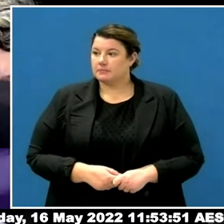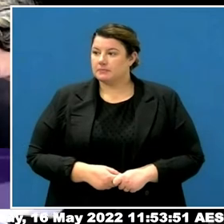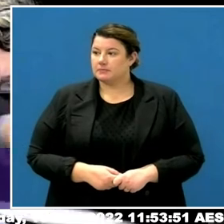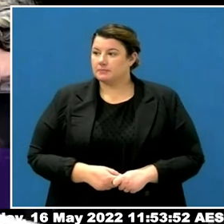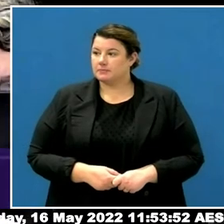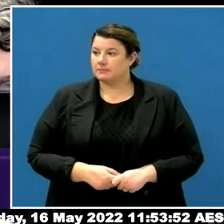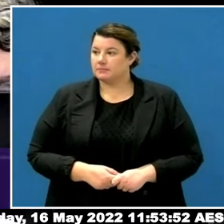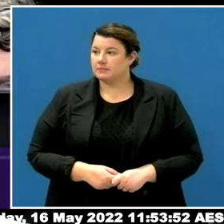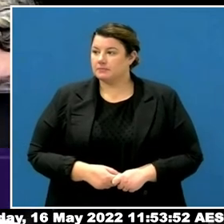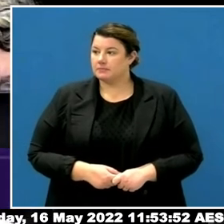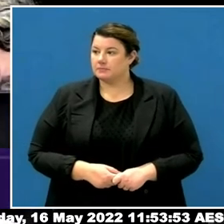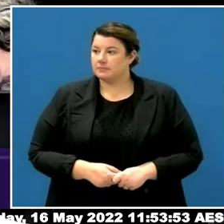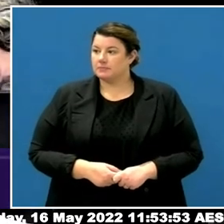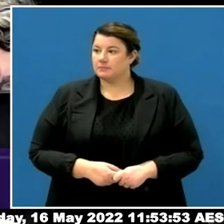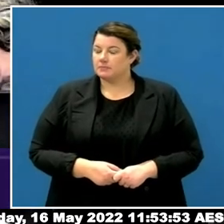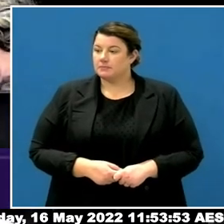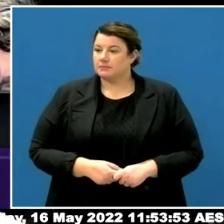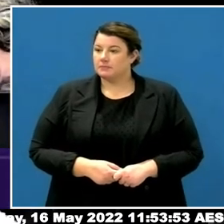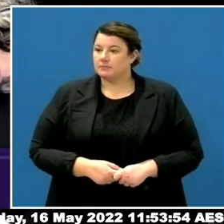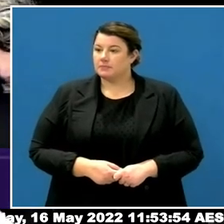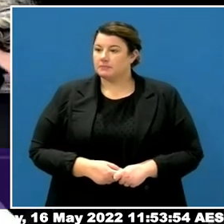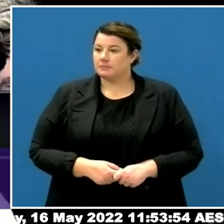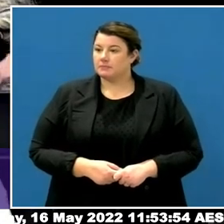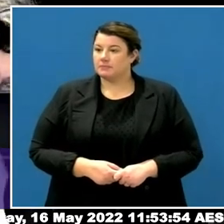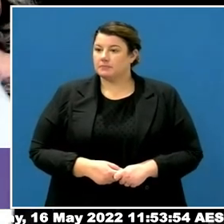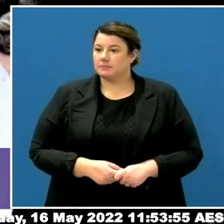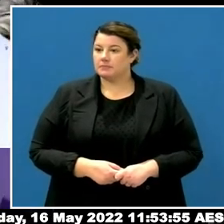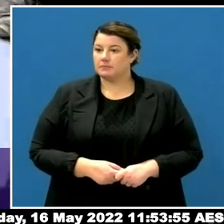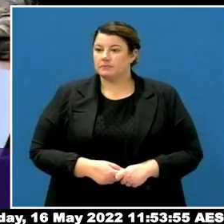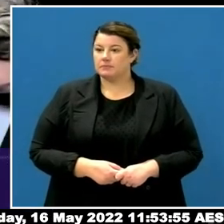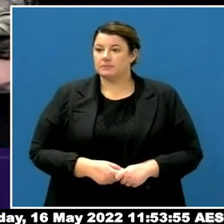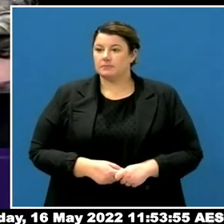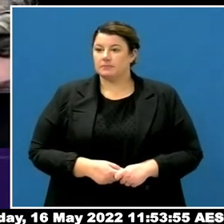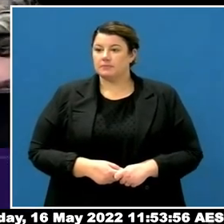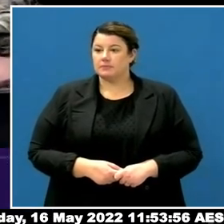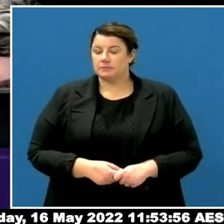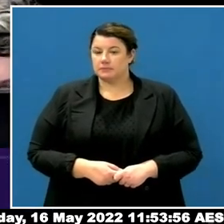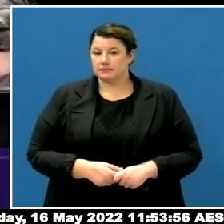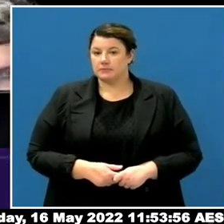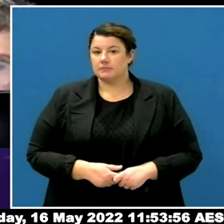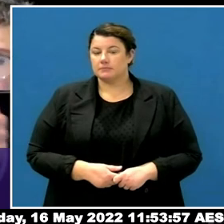I see. Chair, if we could move, please, to page 10 of 12, back to the landscape quote,